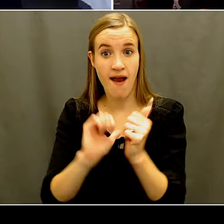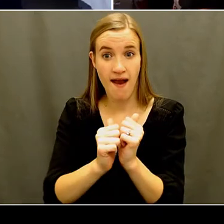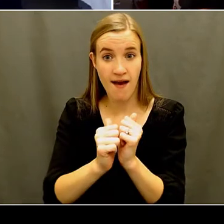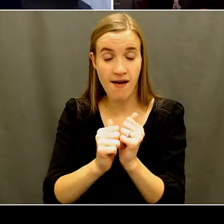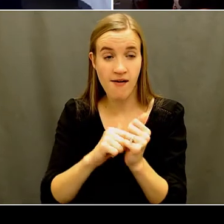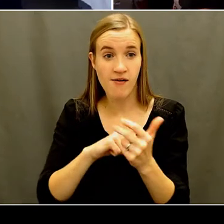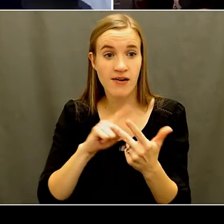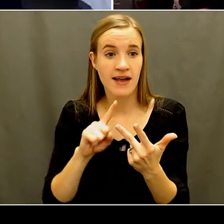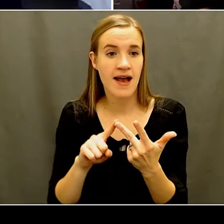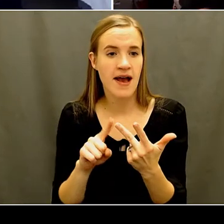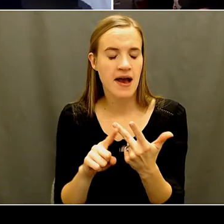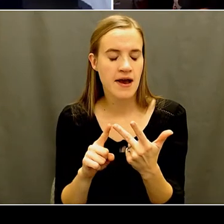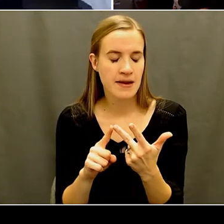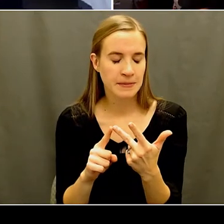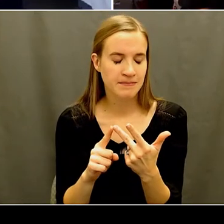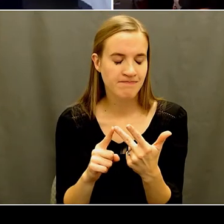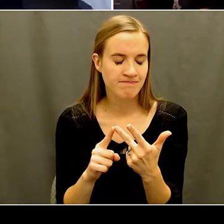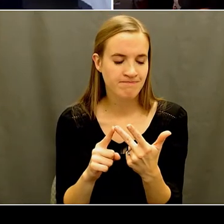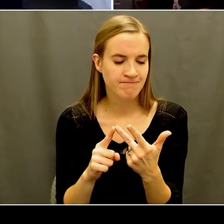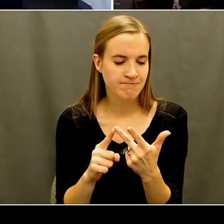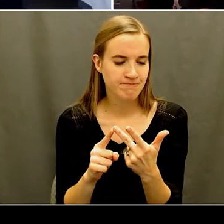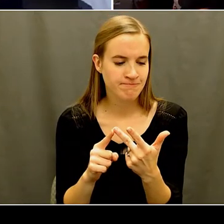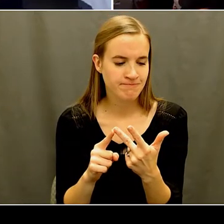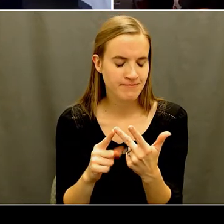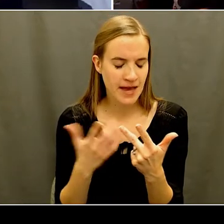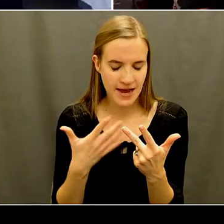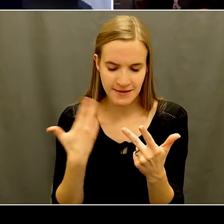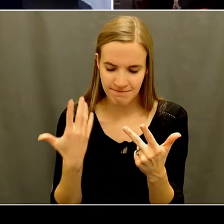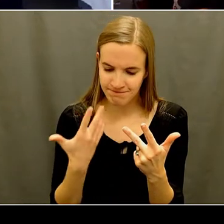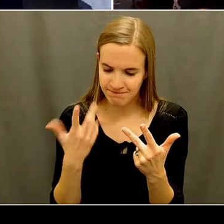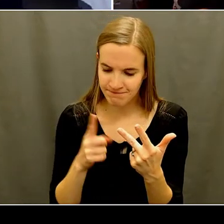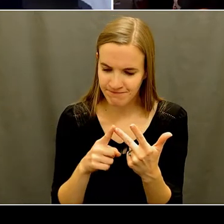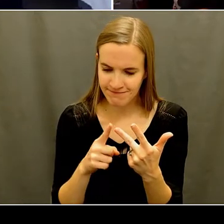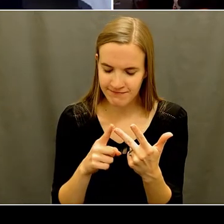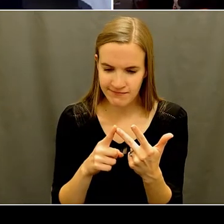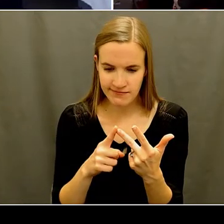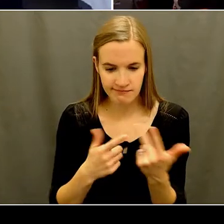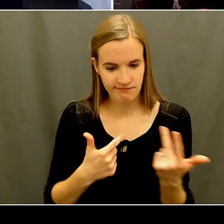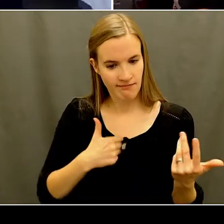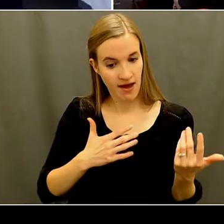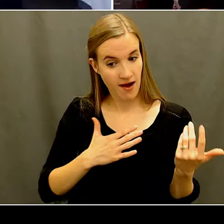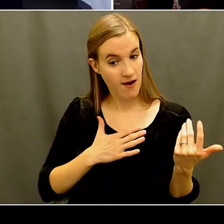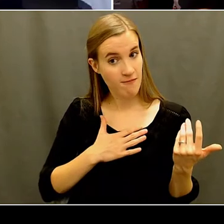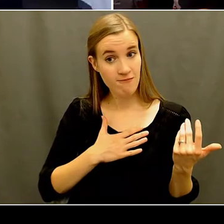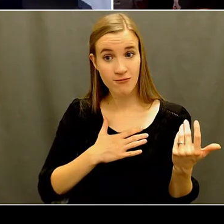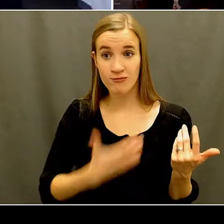moving entire regions of the United States. It, you know, and I was moving